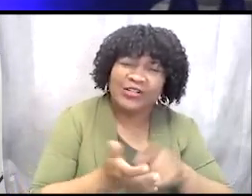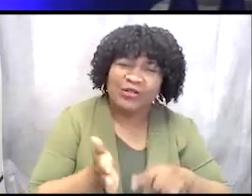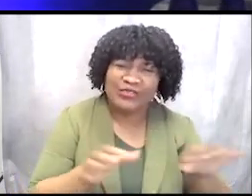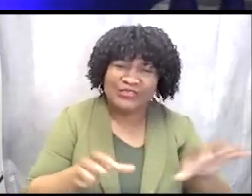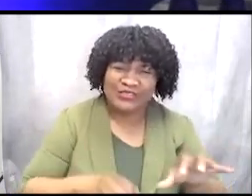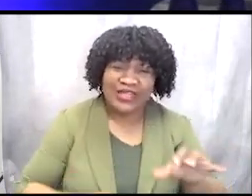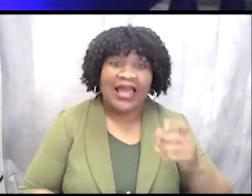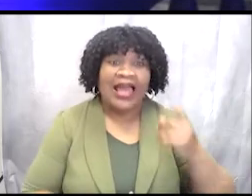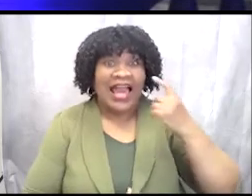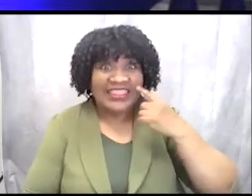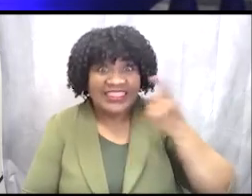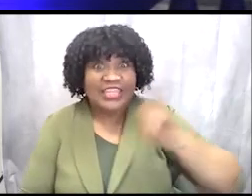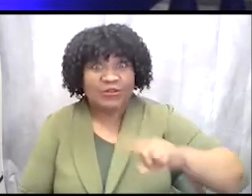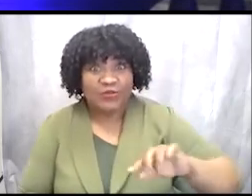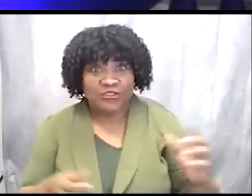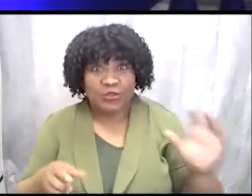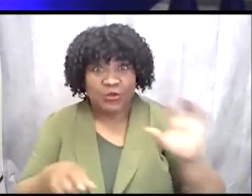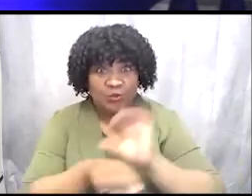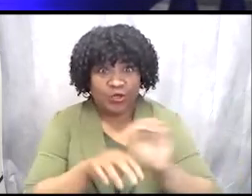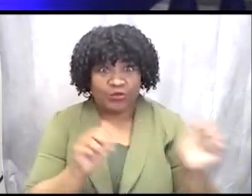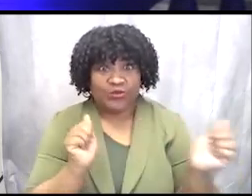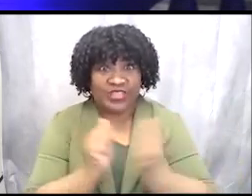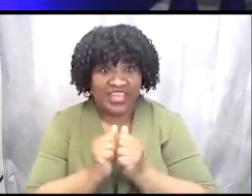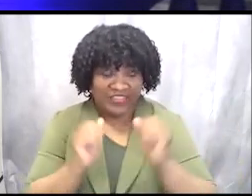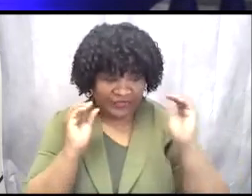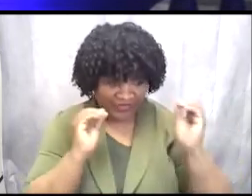And I think when you merge the work of the practitioners